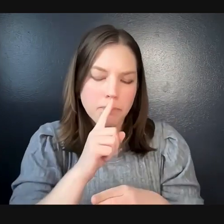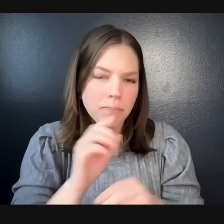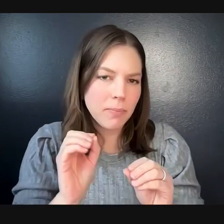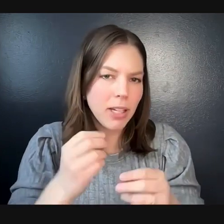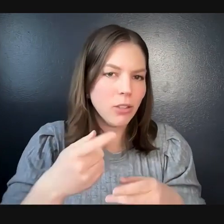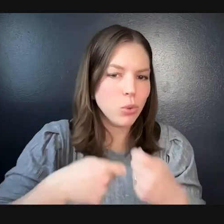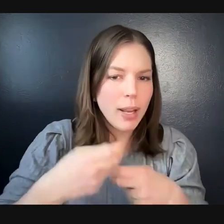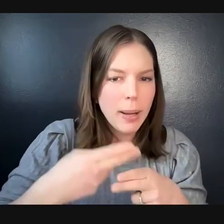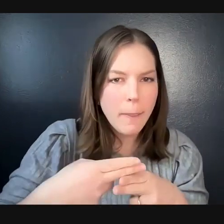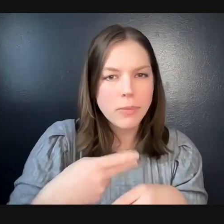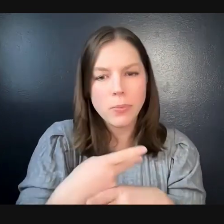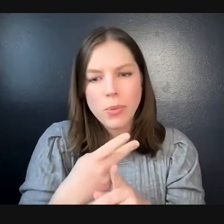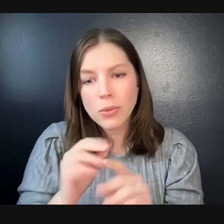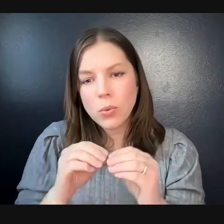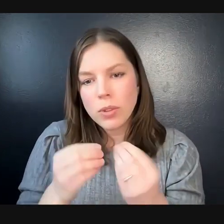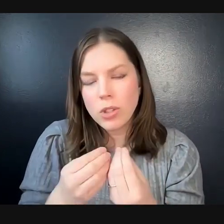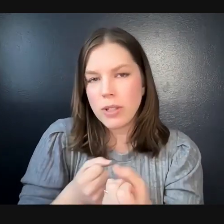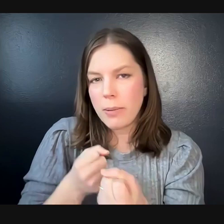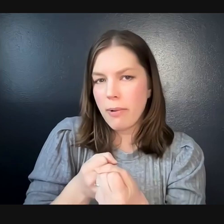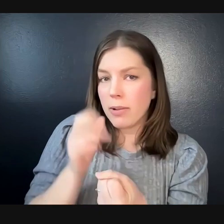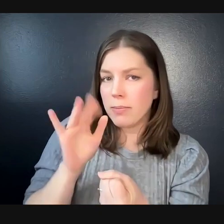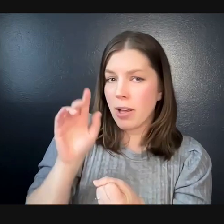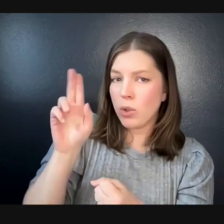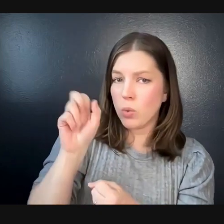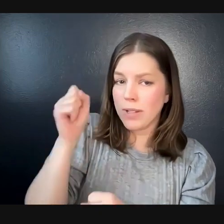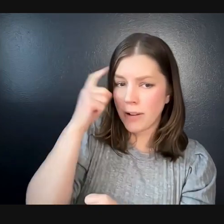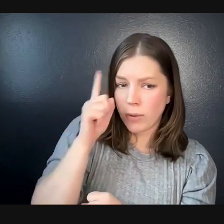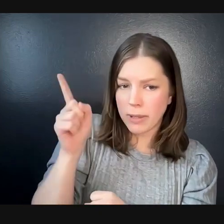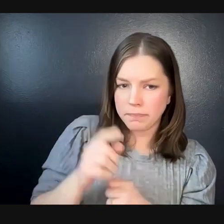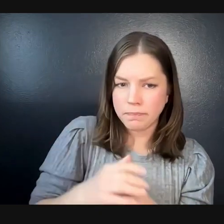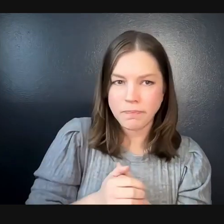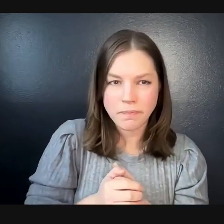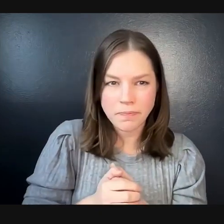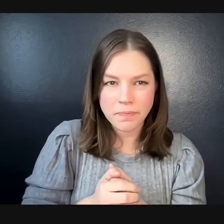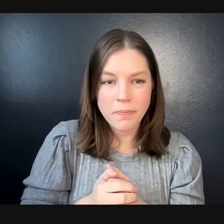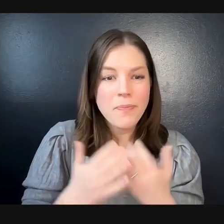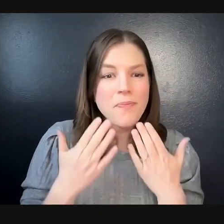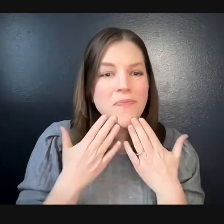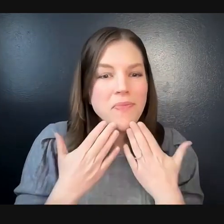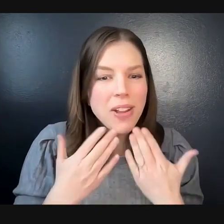Any name that we mention is also not advocated by any of those entities.